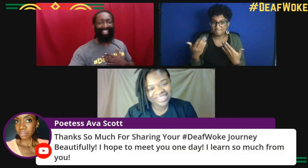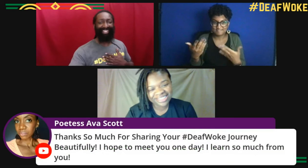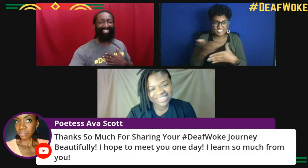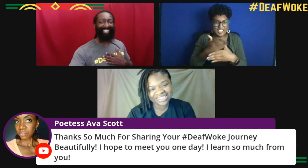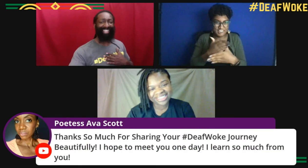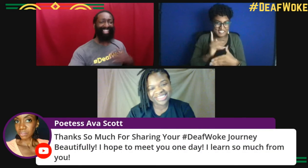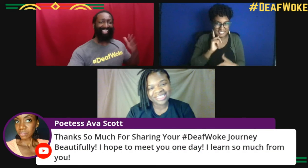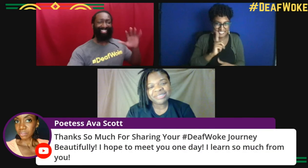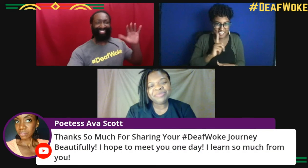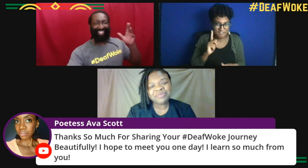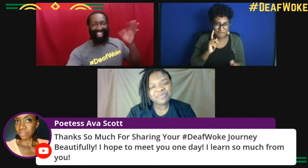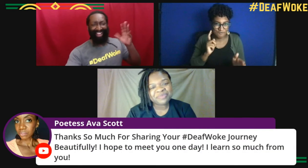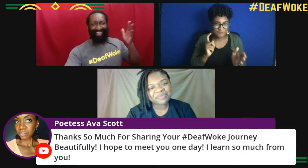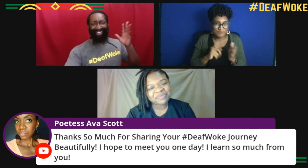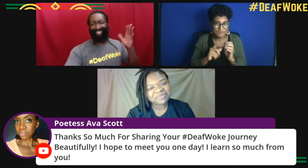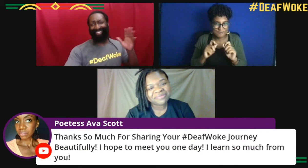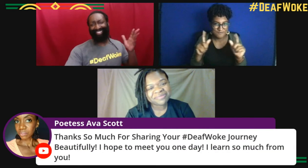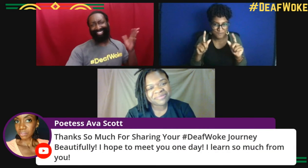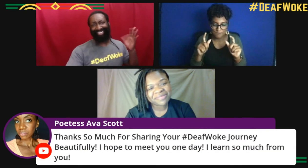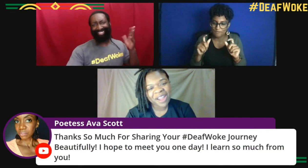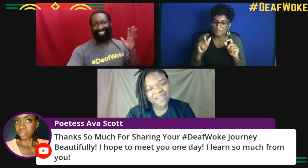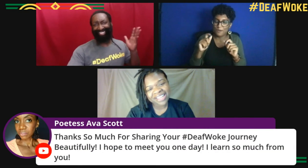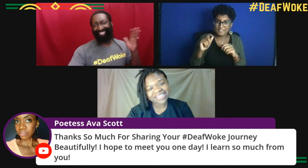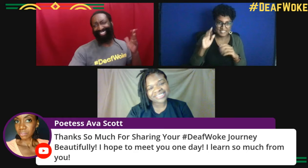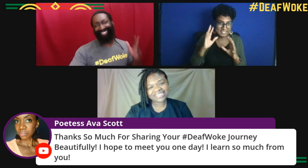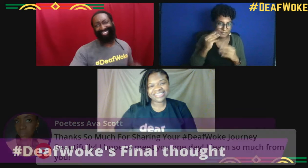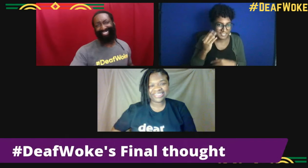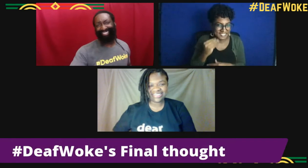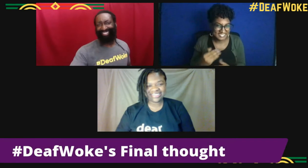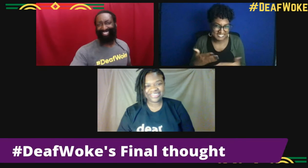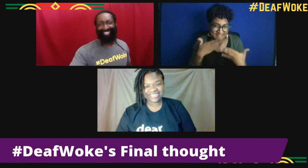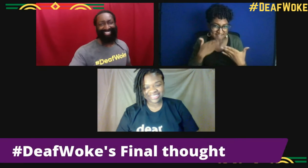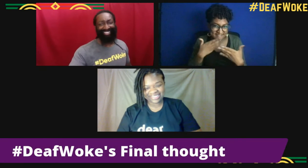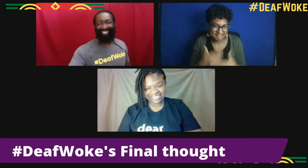(chuckling) All right.